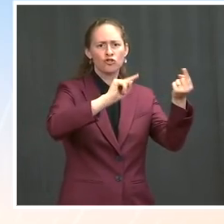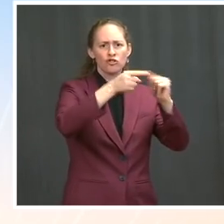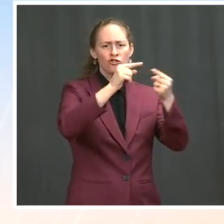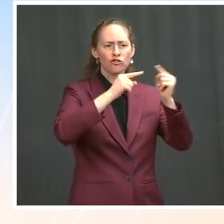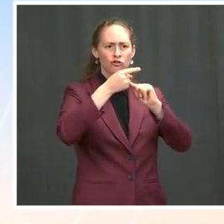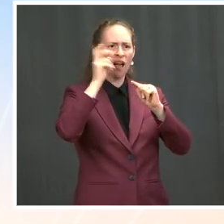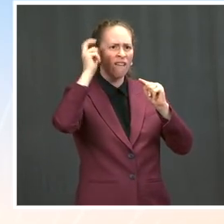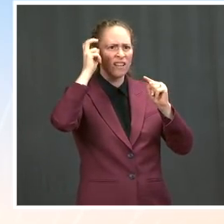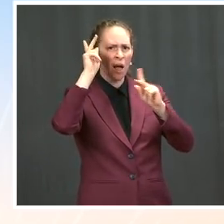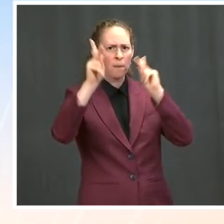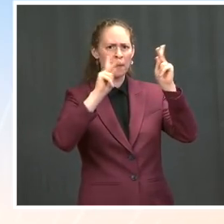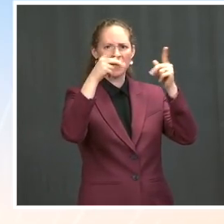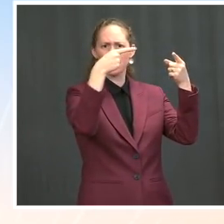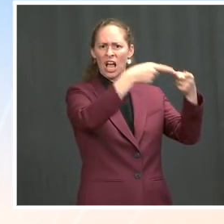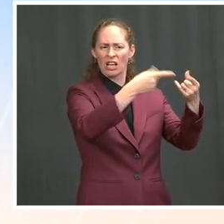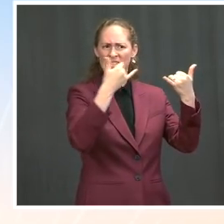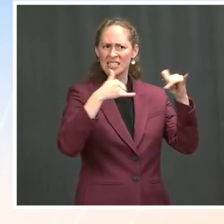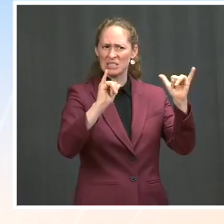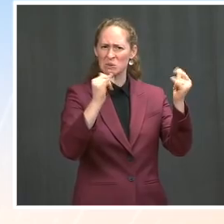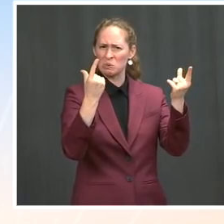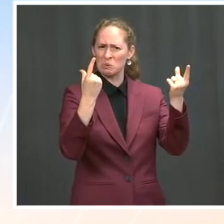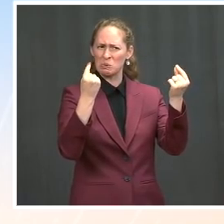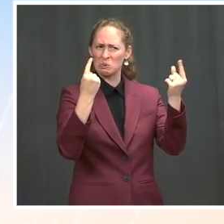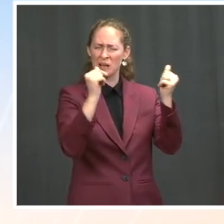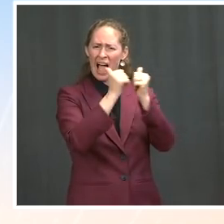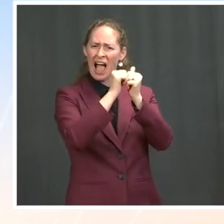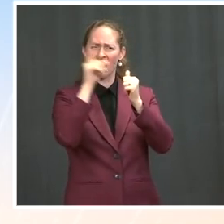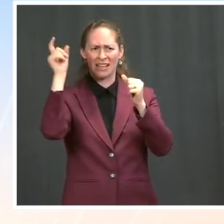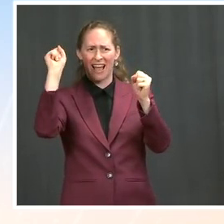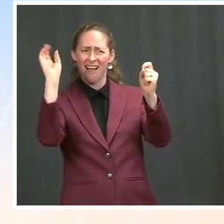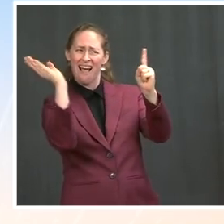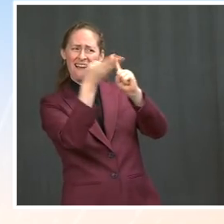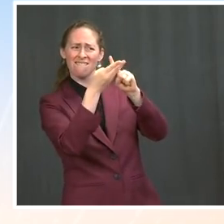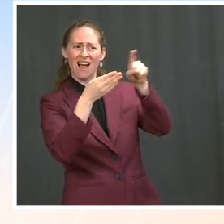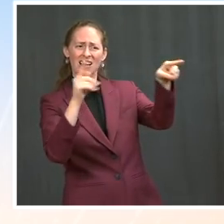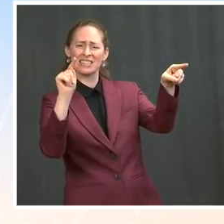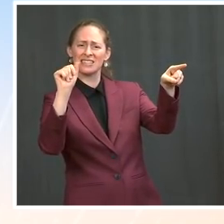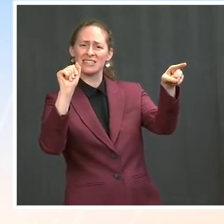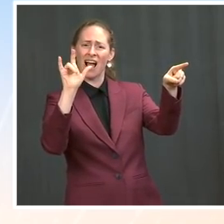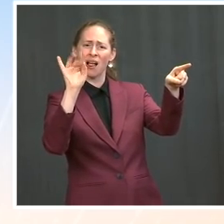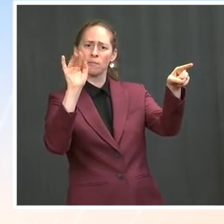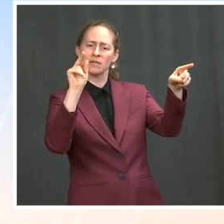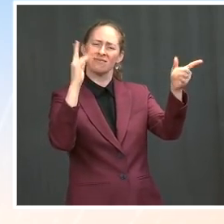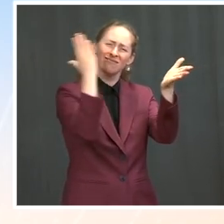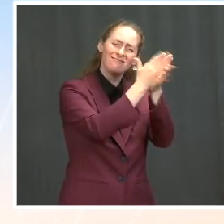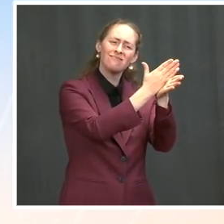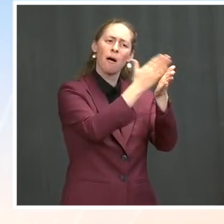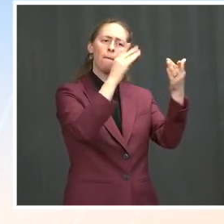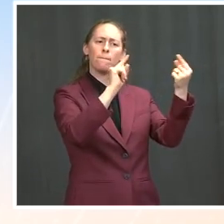to convince them to make a ceasefire in Afghanistan? Because Afghan people, they are really tired -- Afghan.